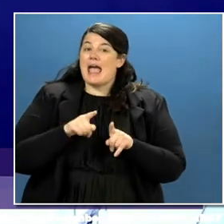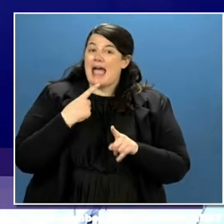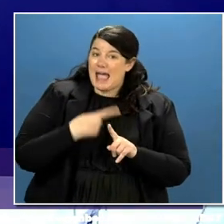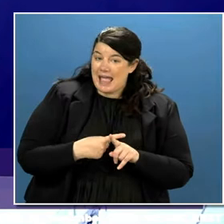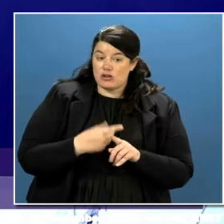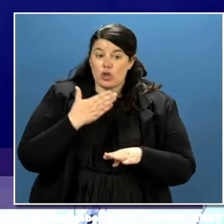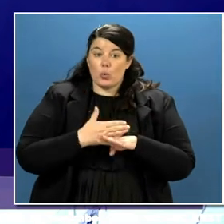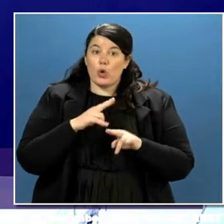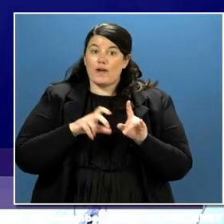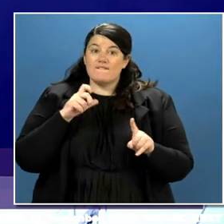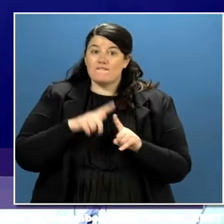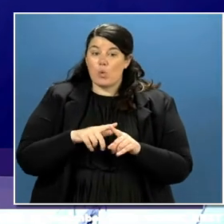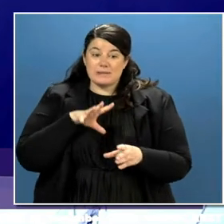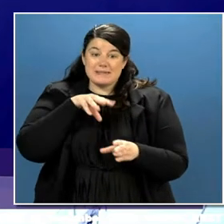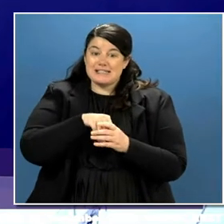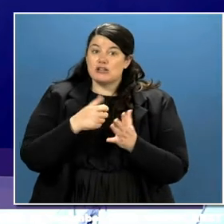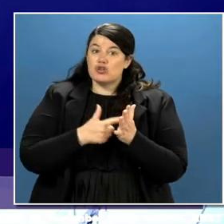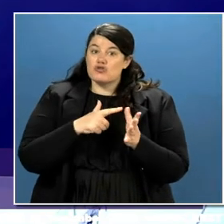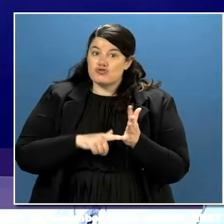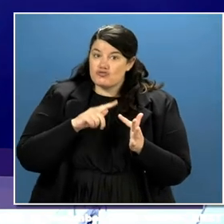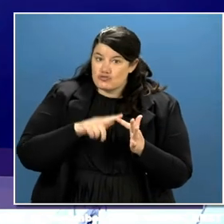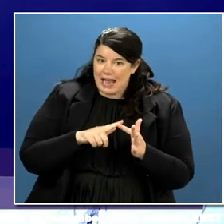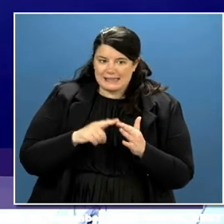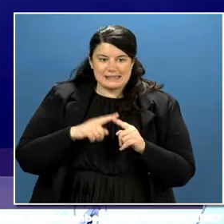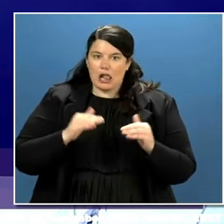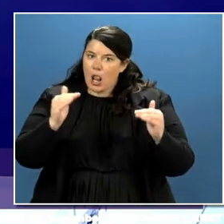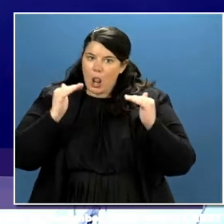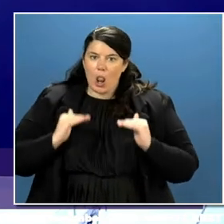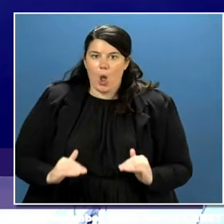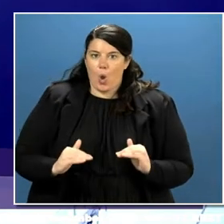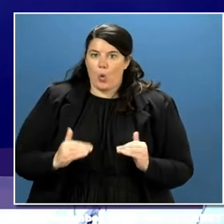cent lower for people with disabilities than for the rest of Australia, and that